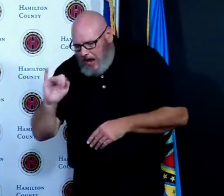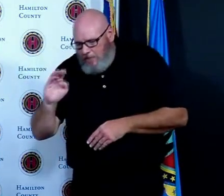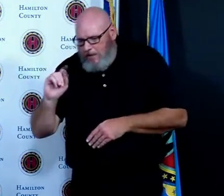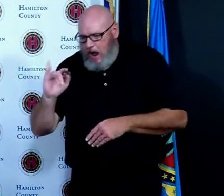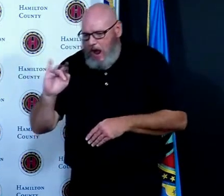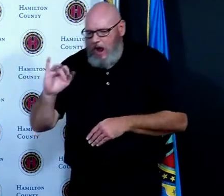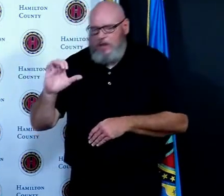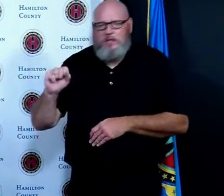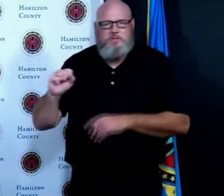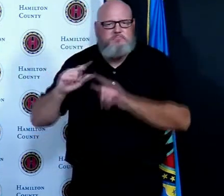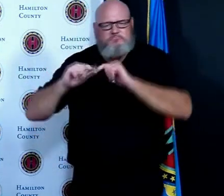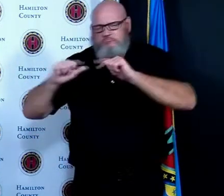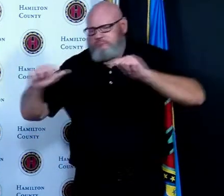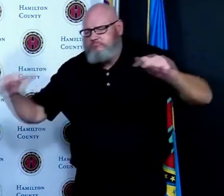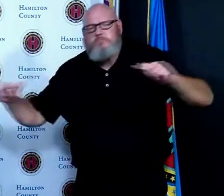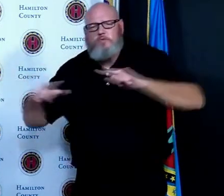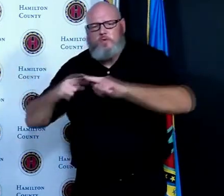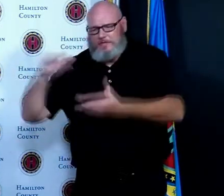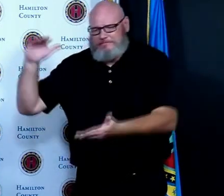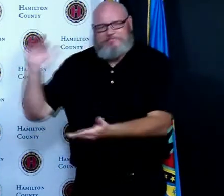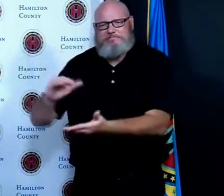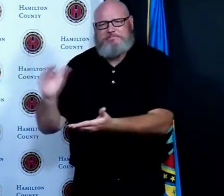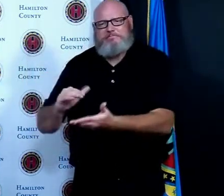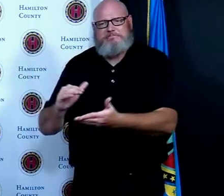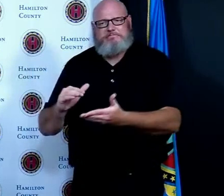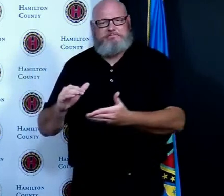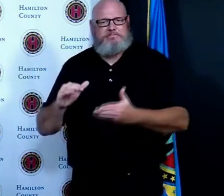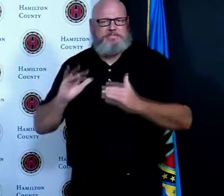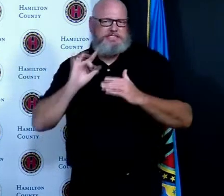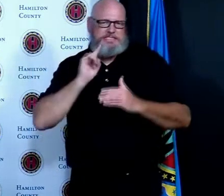keep a very close eye on how many ICU beds how many ventilators we have